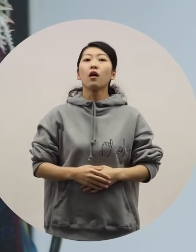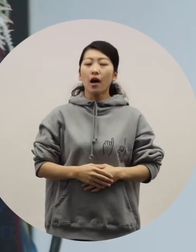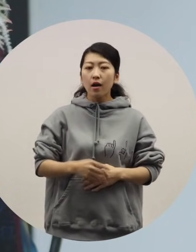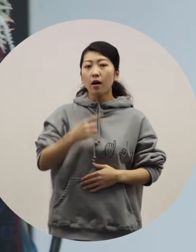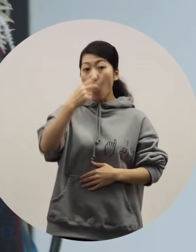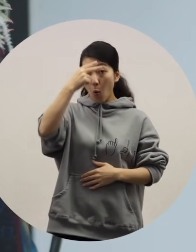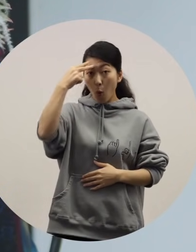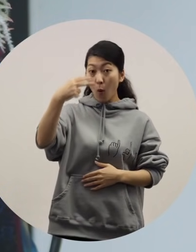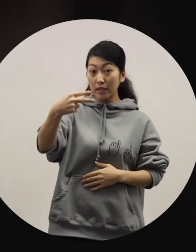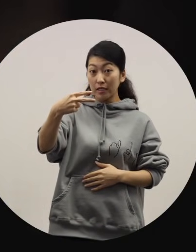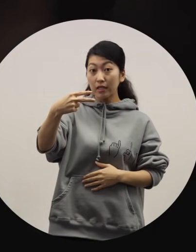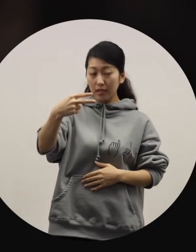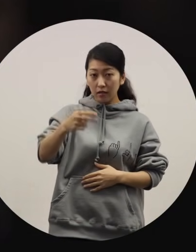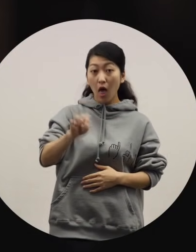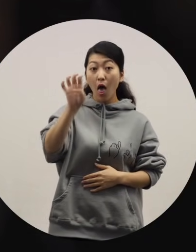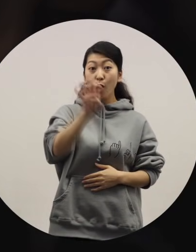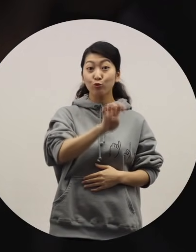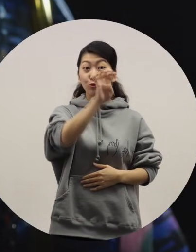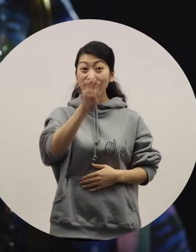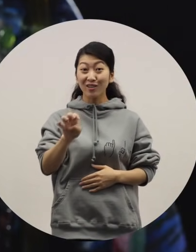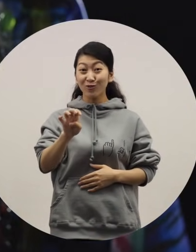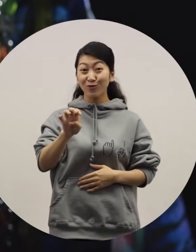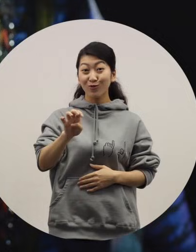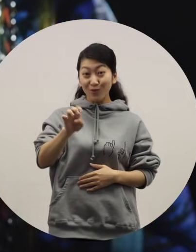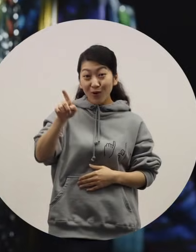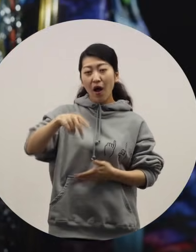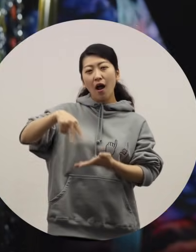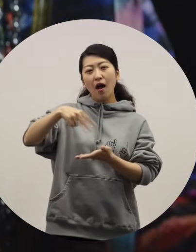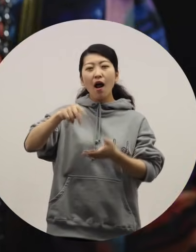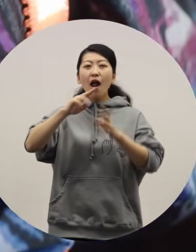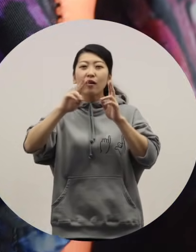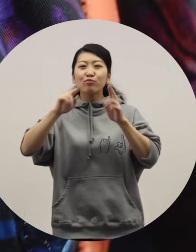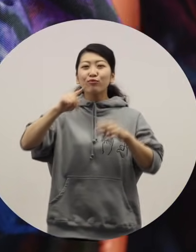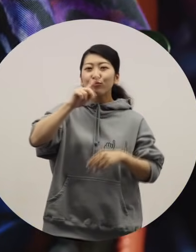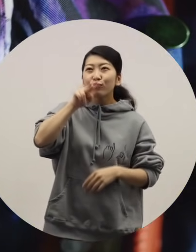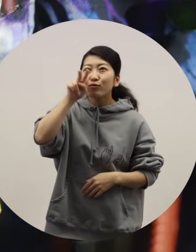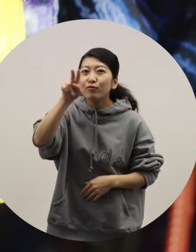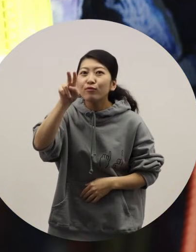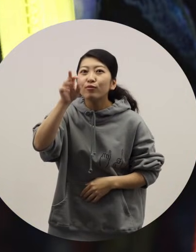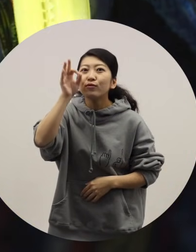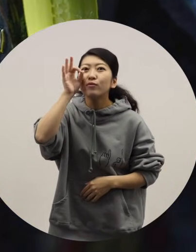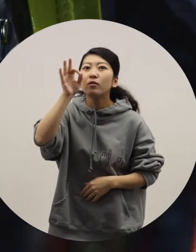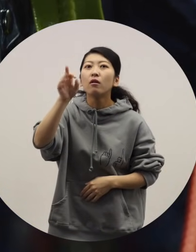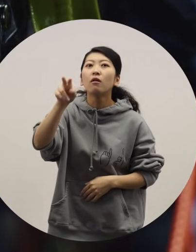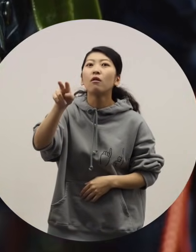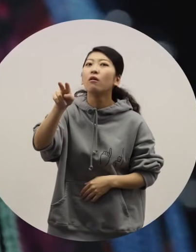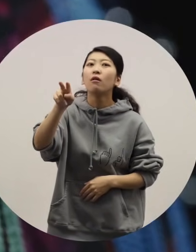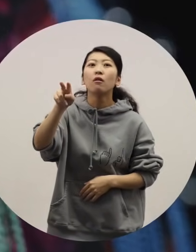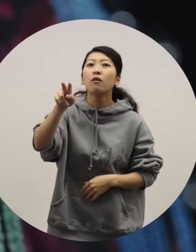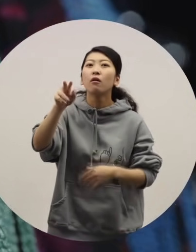I went to an EXILE live show when I was a high school student.